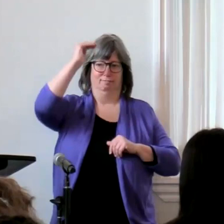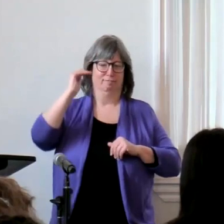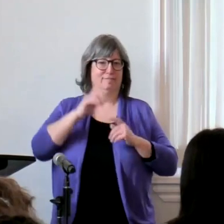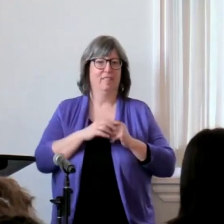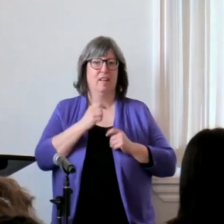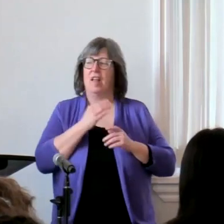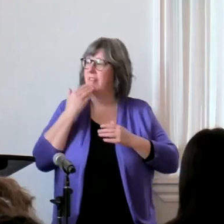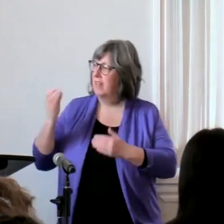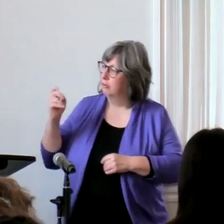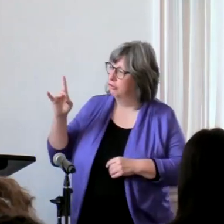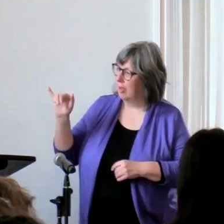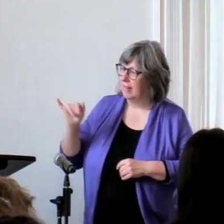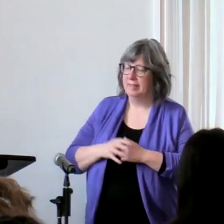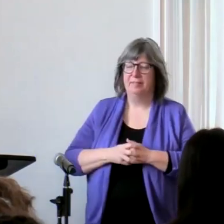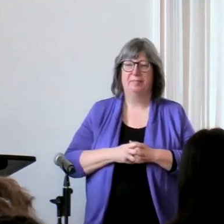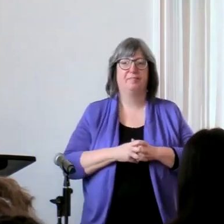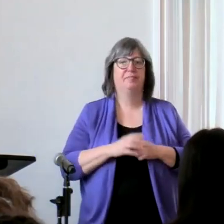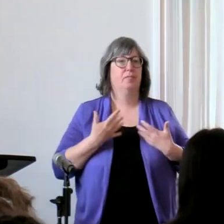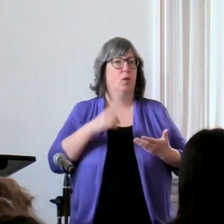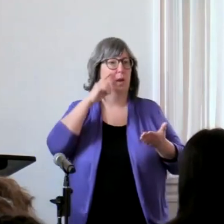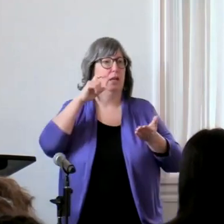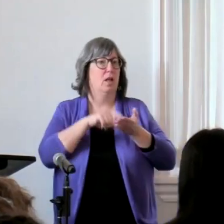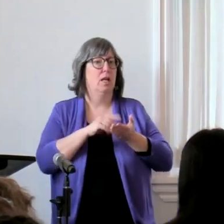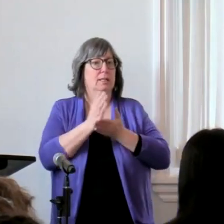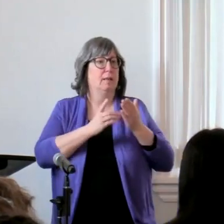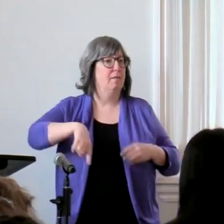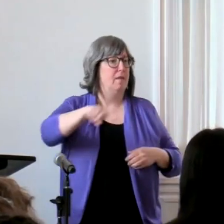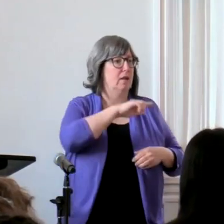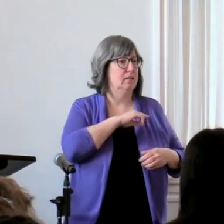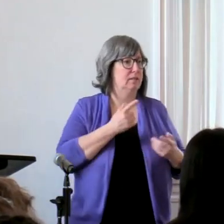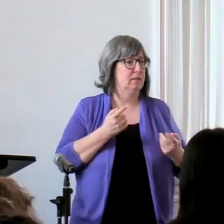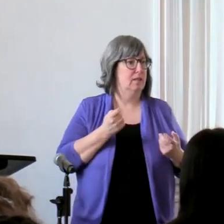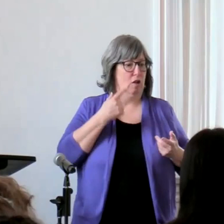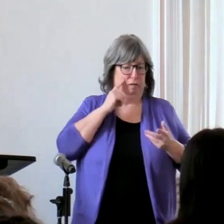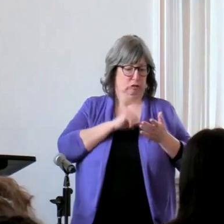Thank you, Shelley. I do want to acknowledge that some of us may be frantically checking our phones